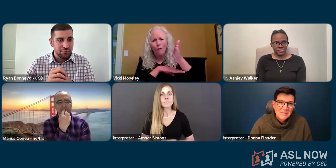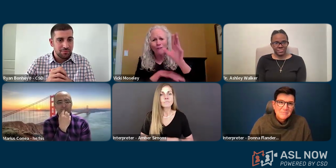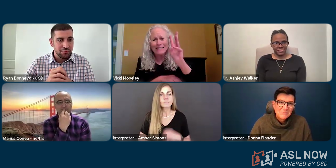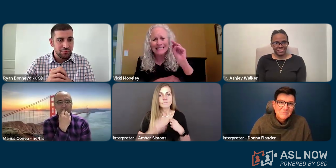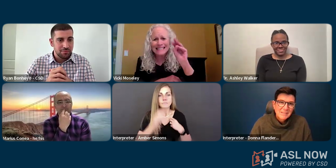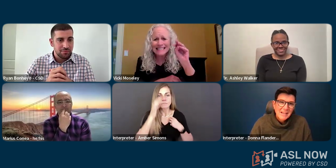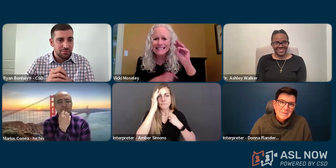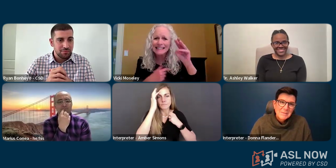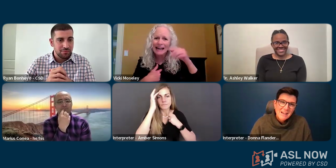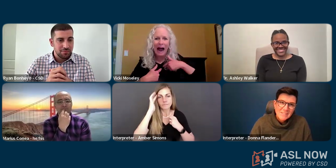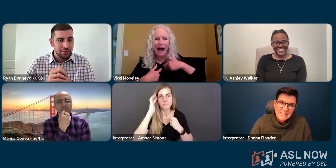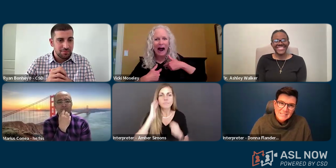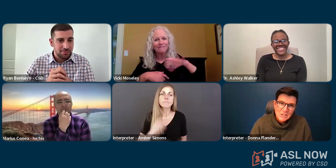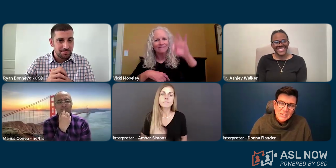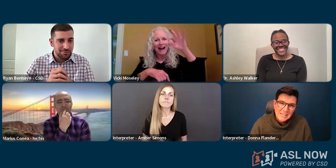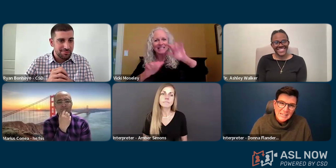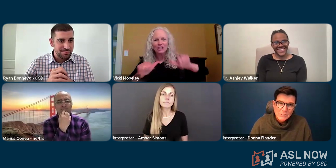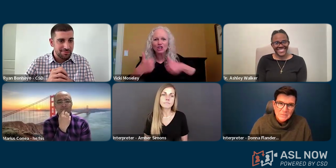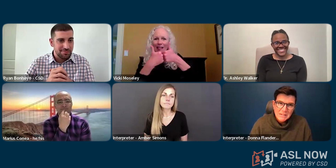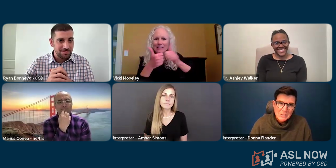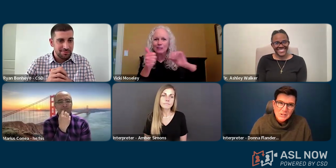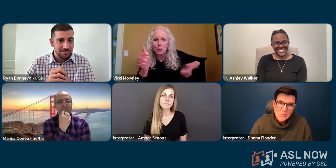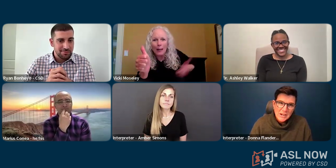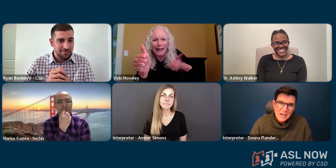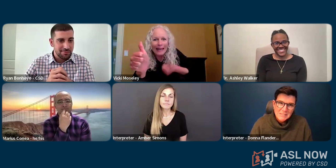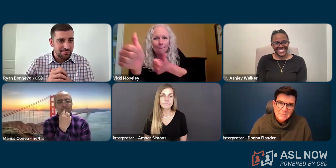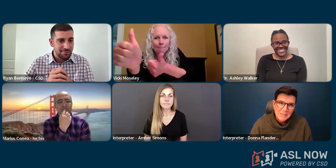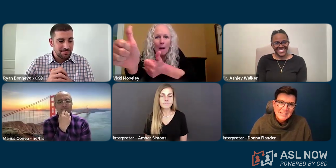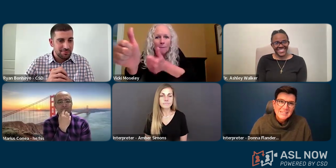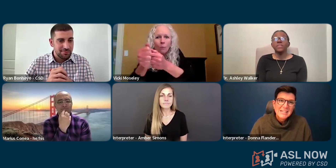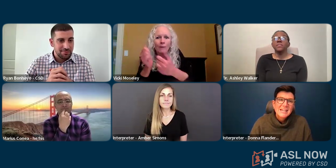I mean, obviously you can take one look at me, you know, that I'm 60 plus